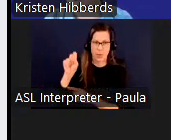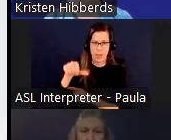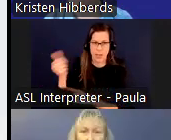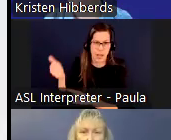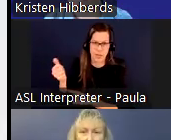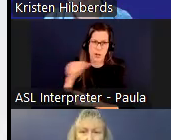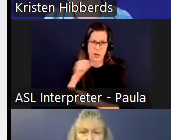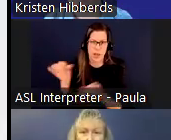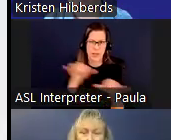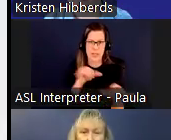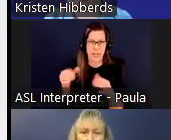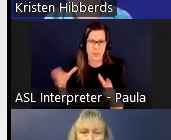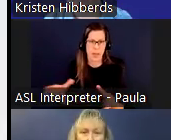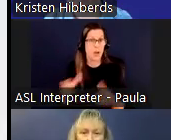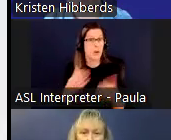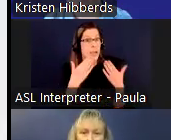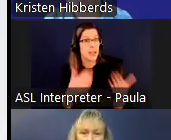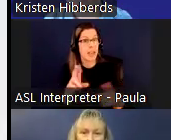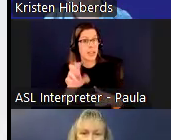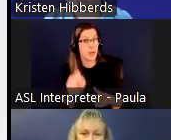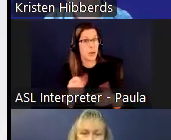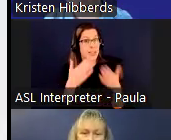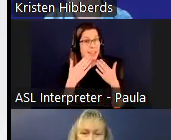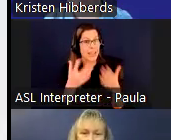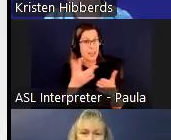Perfect. Thank you Russ. Great. Thank you both for the explanation.